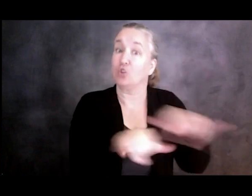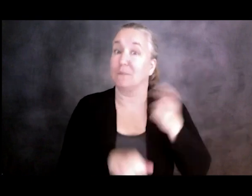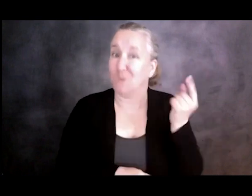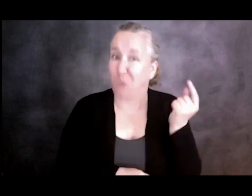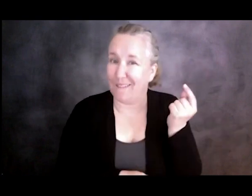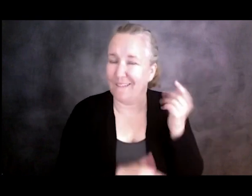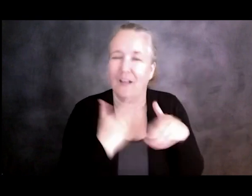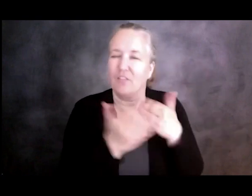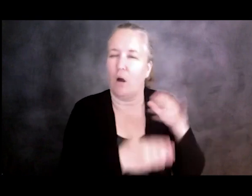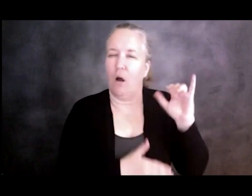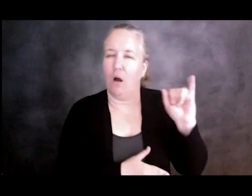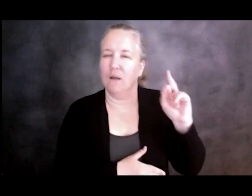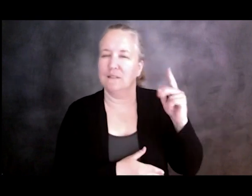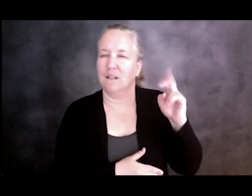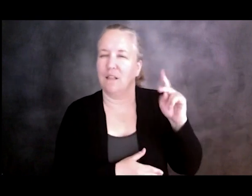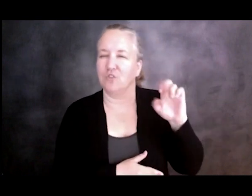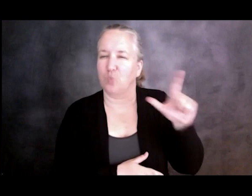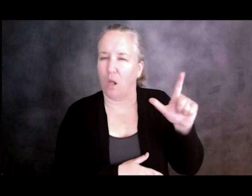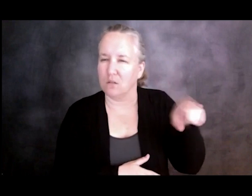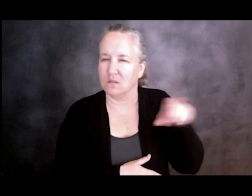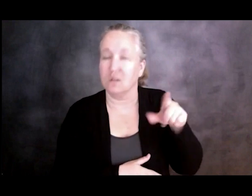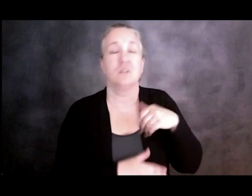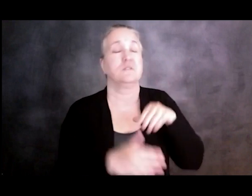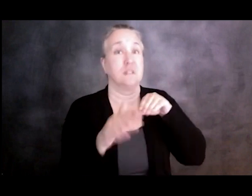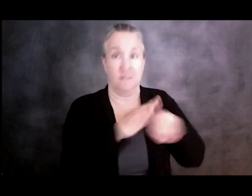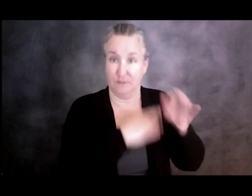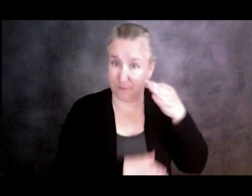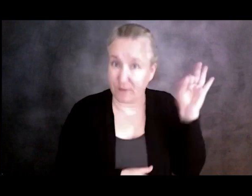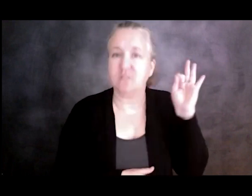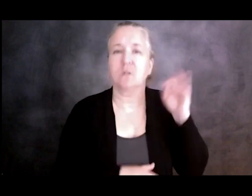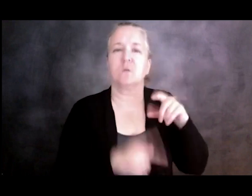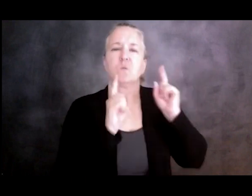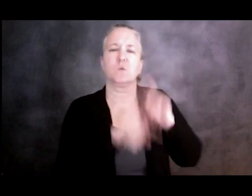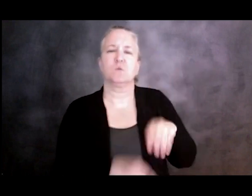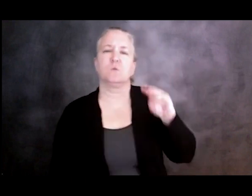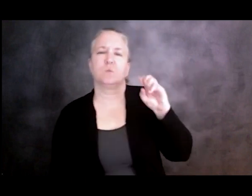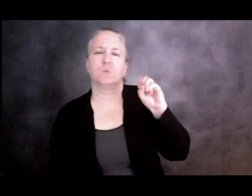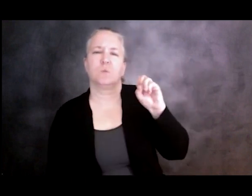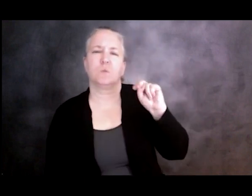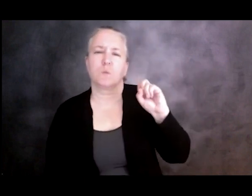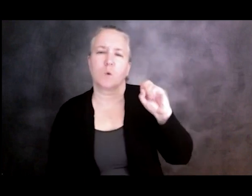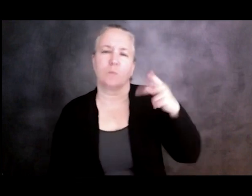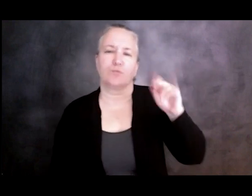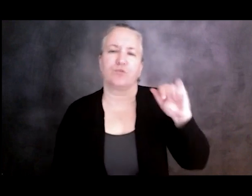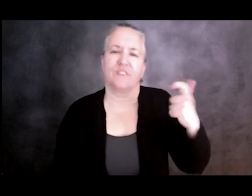And so it was really heartening to go to France and go into Monoprice, which is like their Target, and go into the book section in Monoprice,